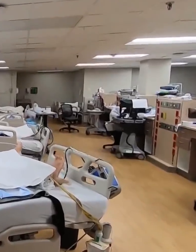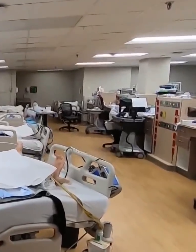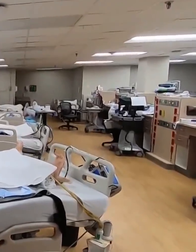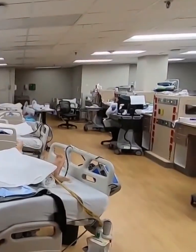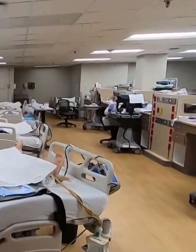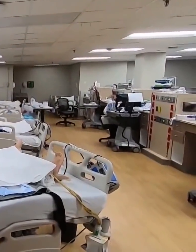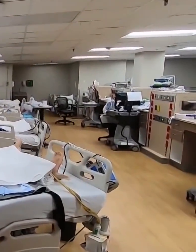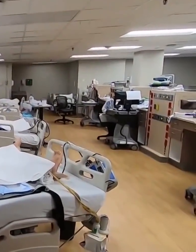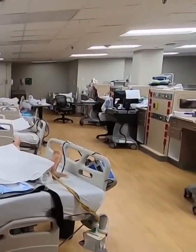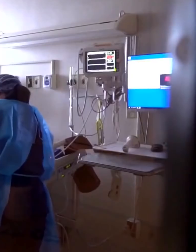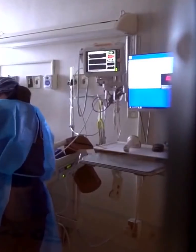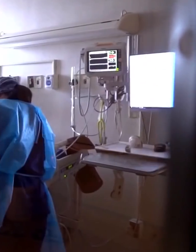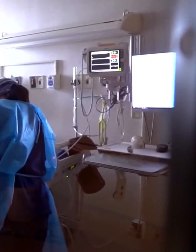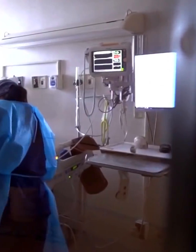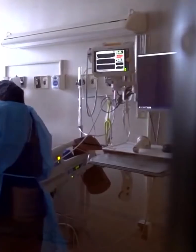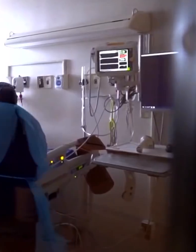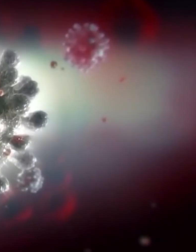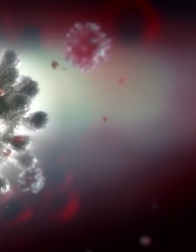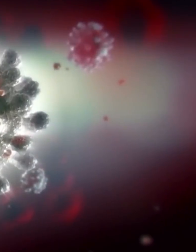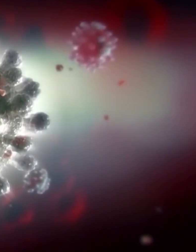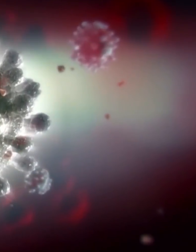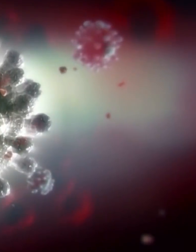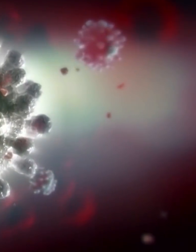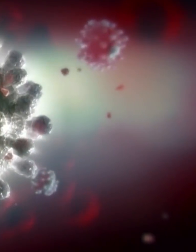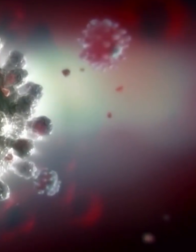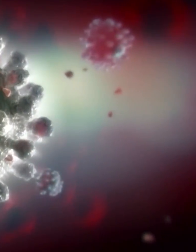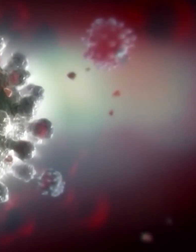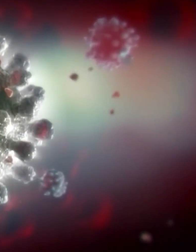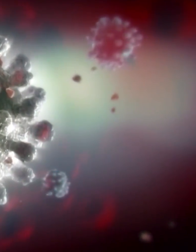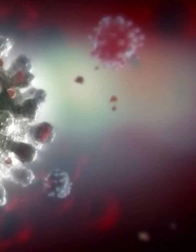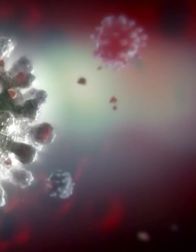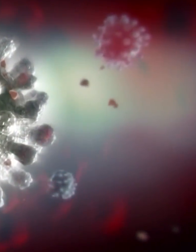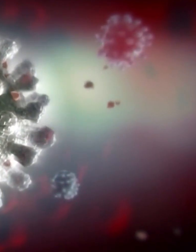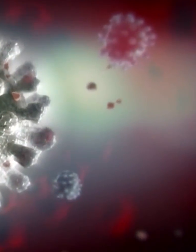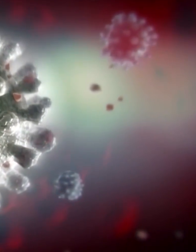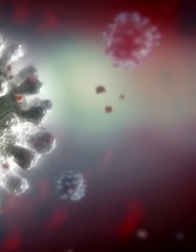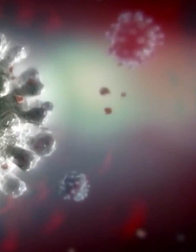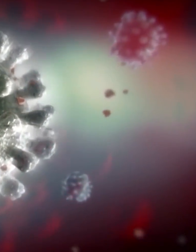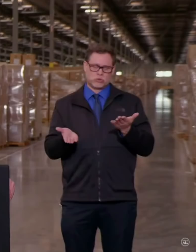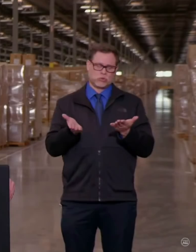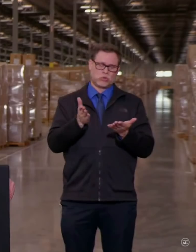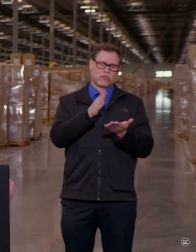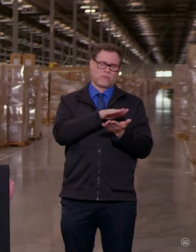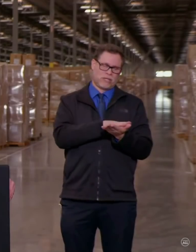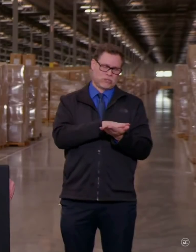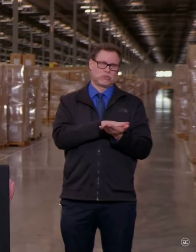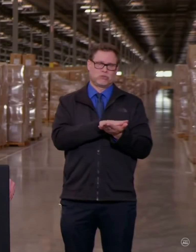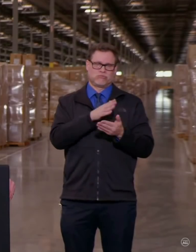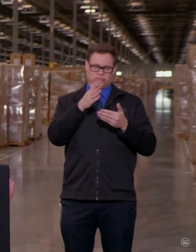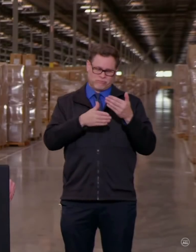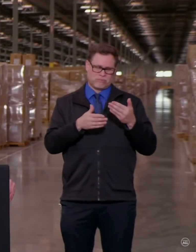in California from a pandemic mindset and approaching coronavirus to an endemic one, people are desperate to move